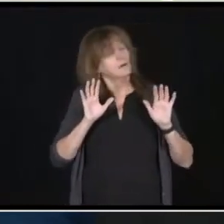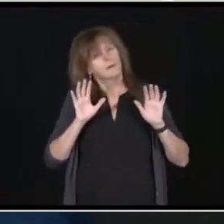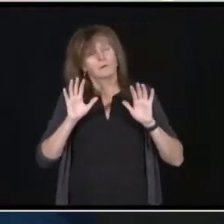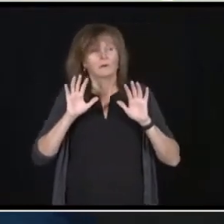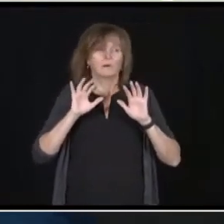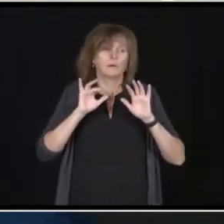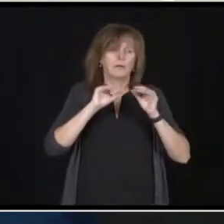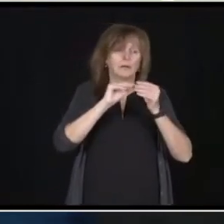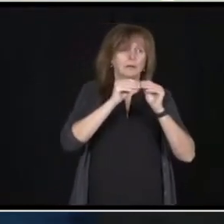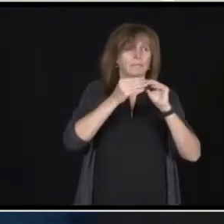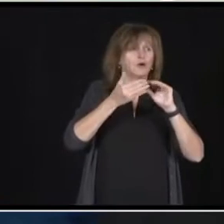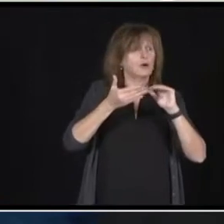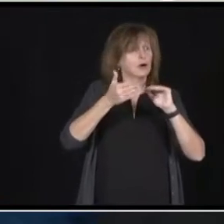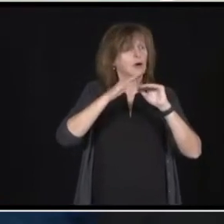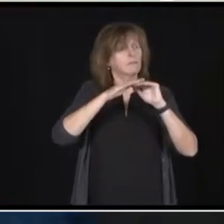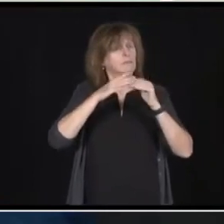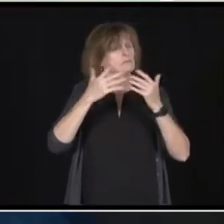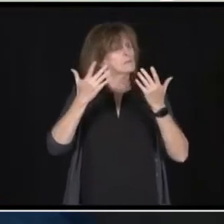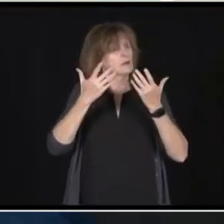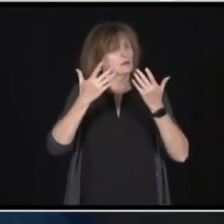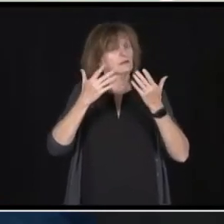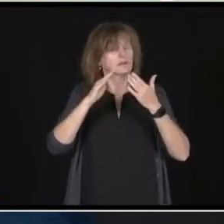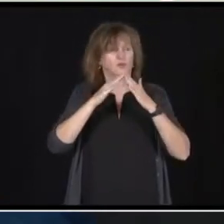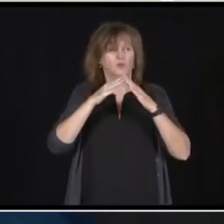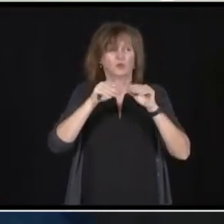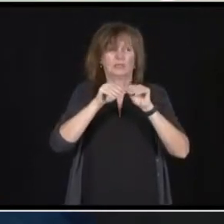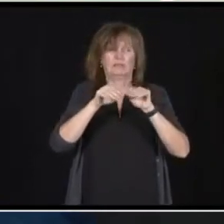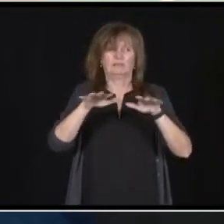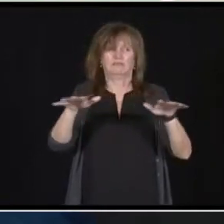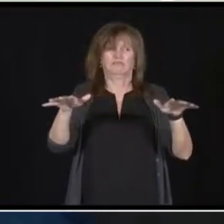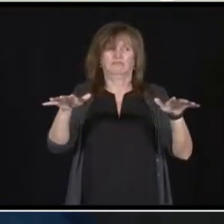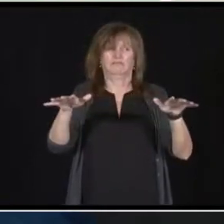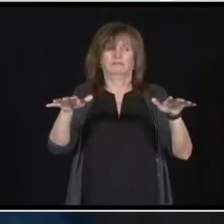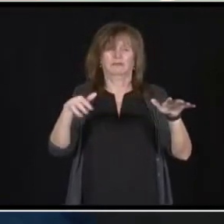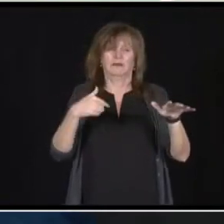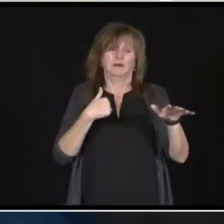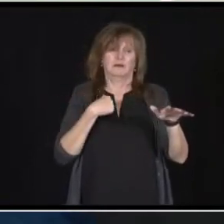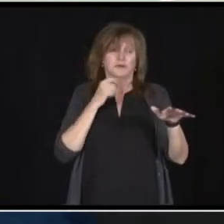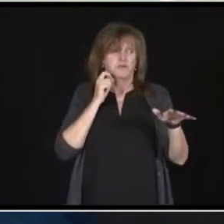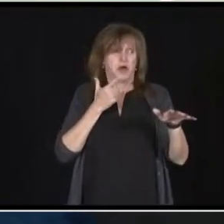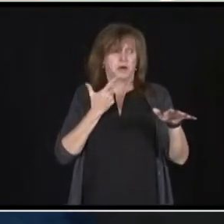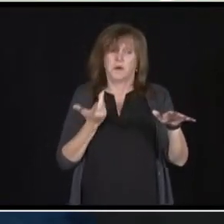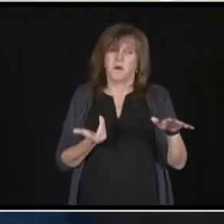that we see transmission in the community at this point. And that is no surprise of course.